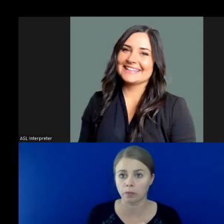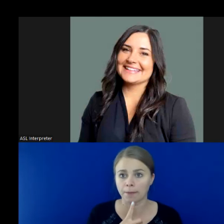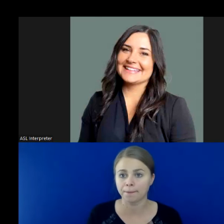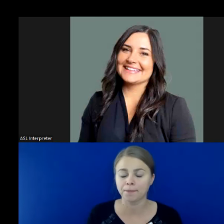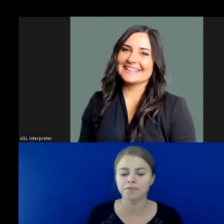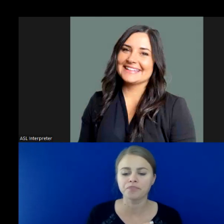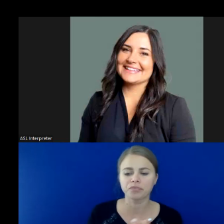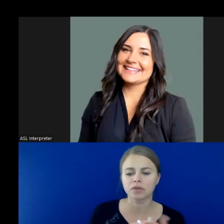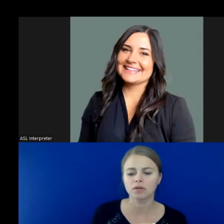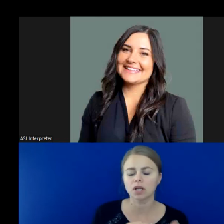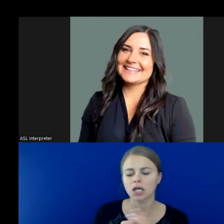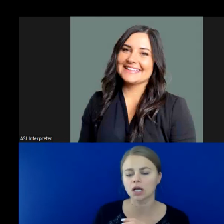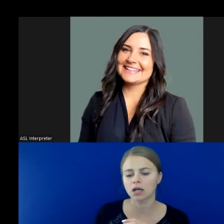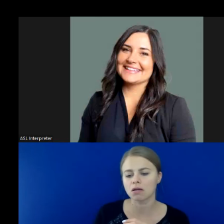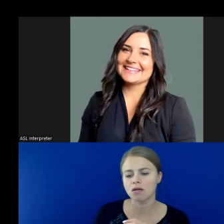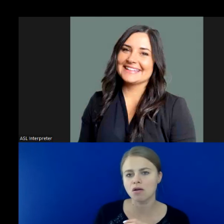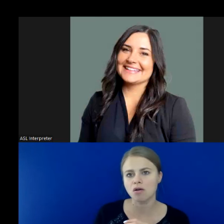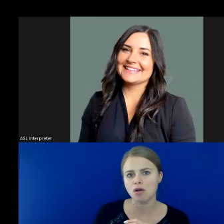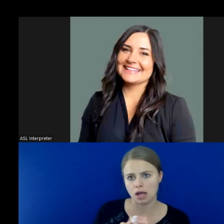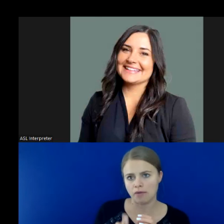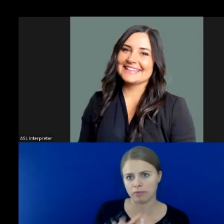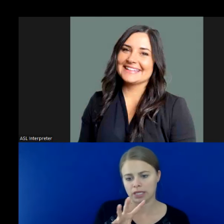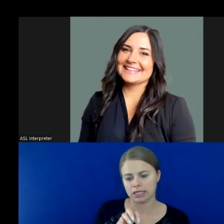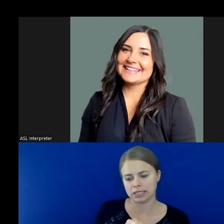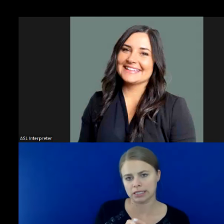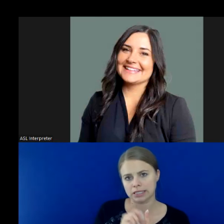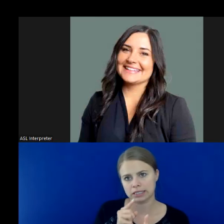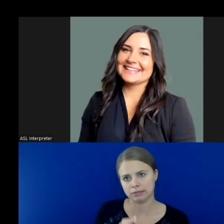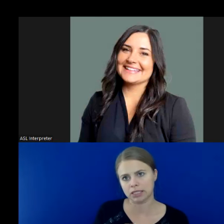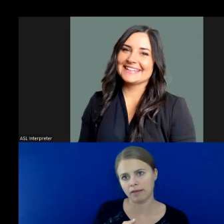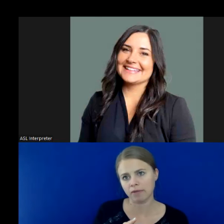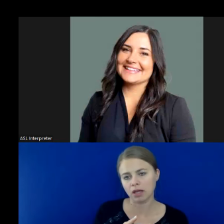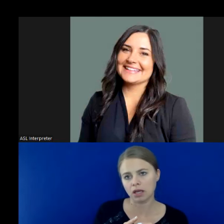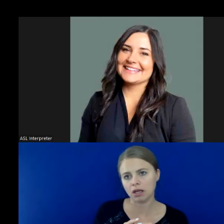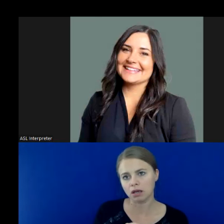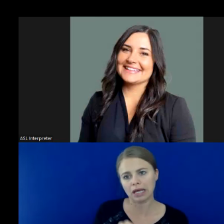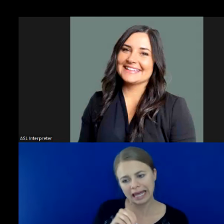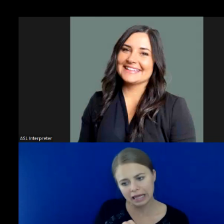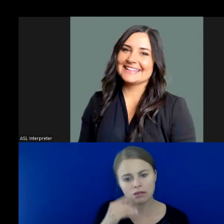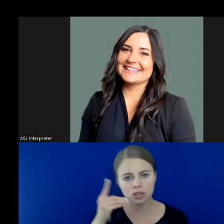So, only you had to be within a certain proximity of the dorms or in the dorms to access it.